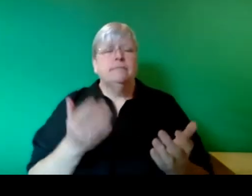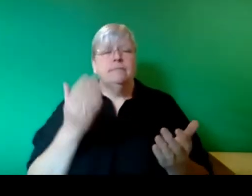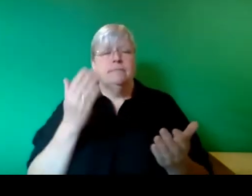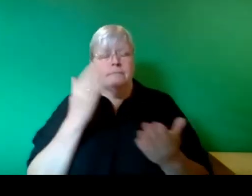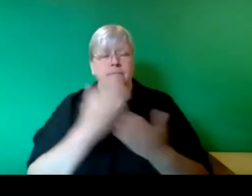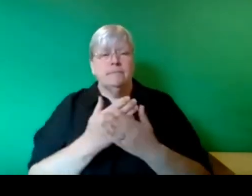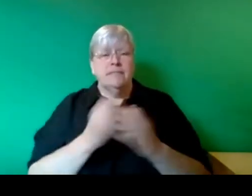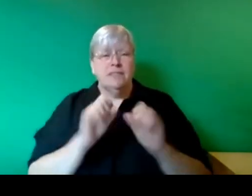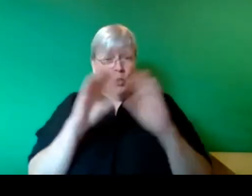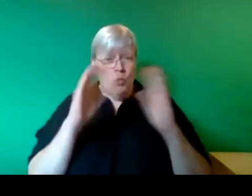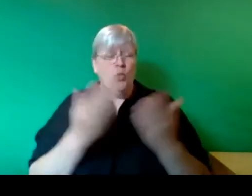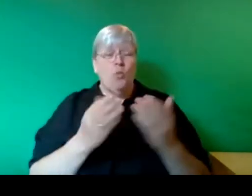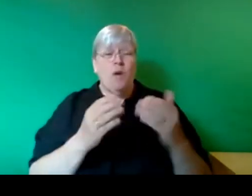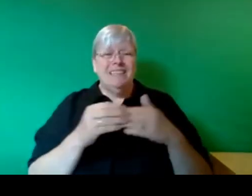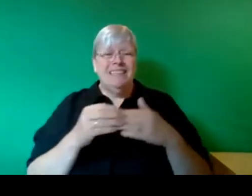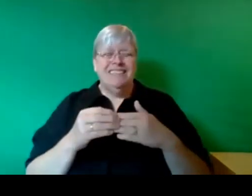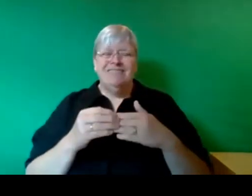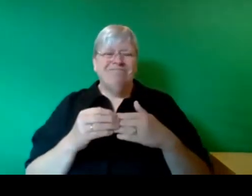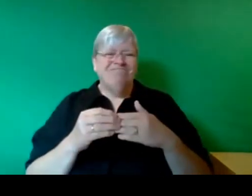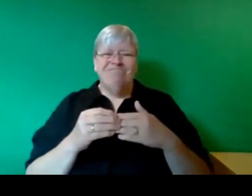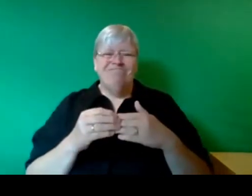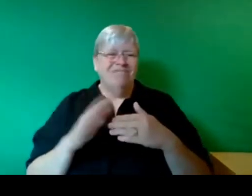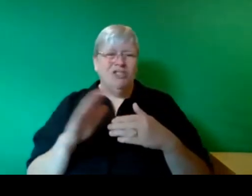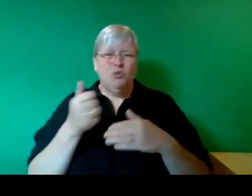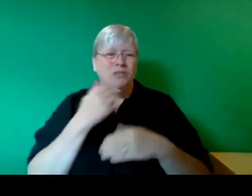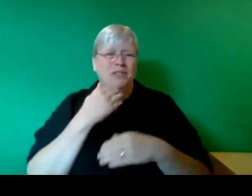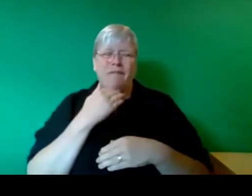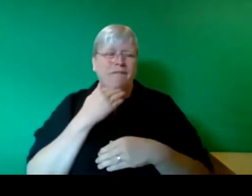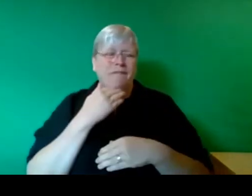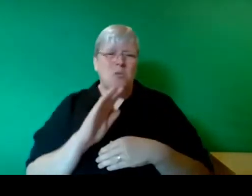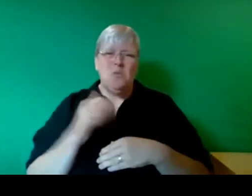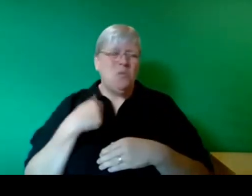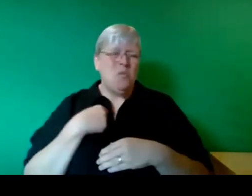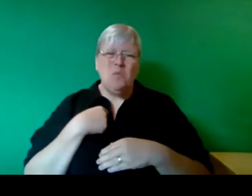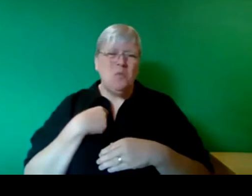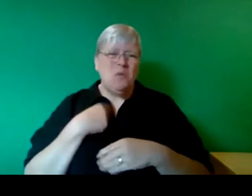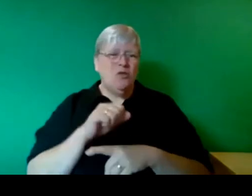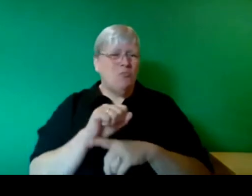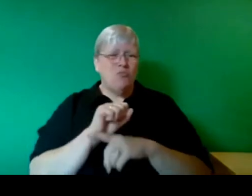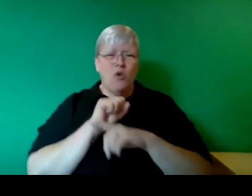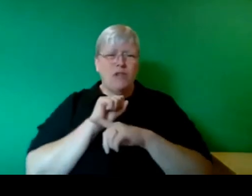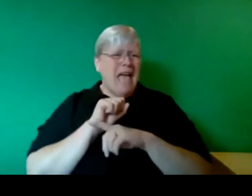are nowhere near enough in order to protect people and nature from the worst ravages of